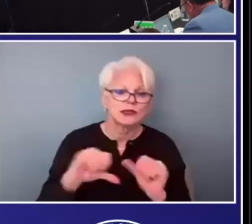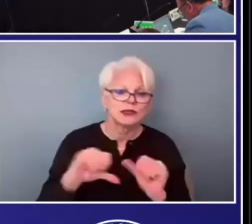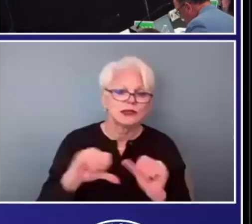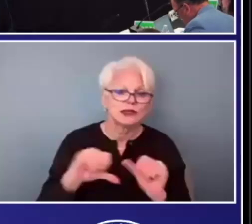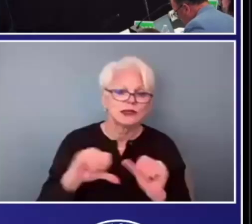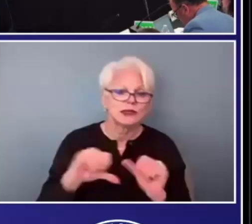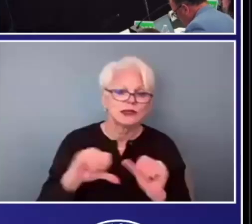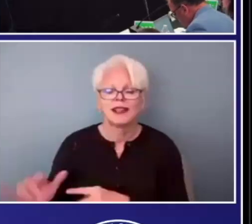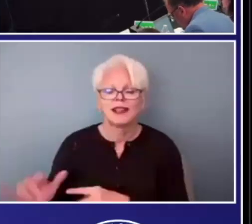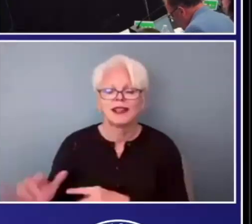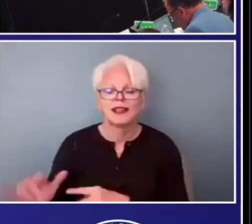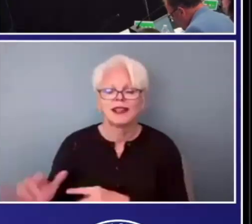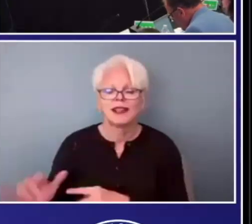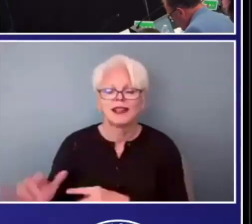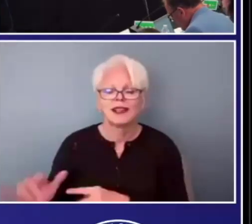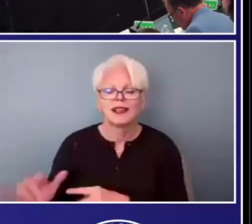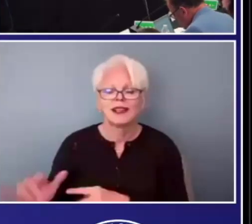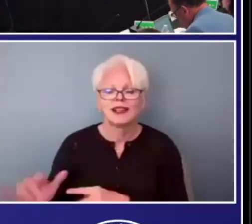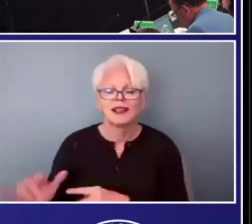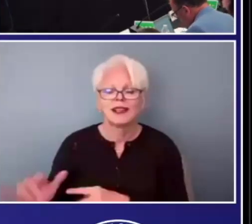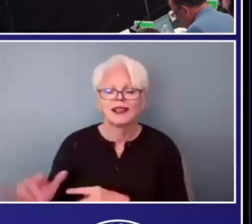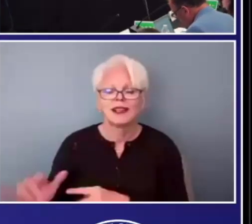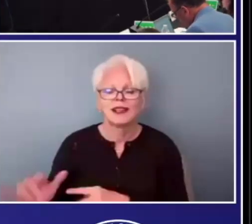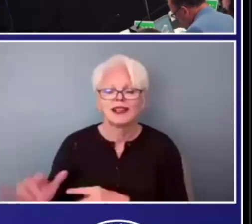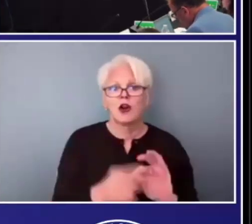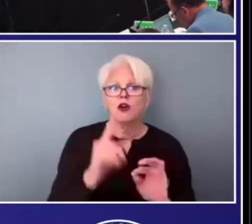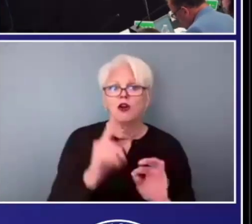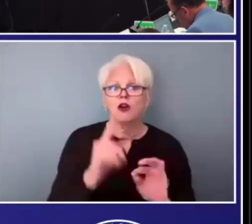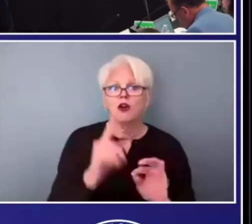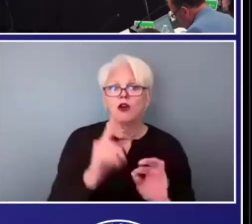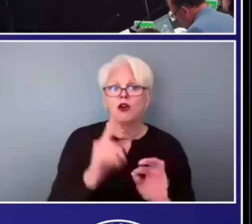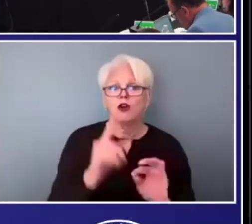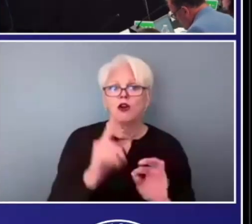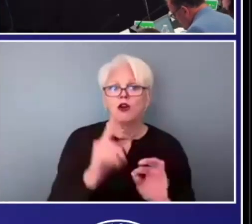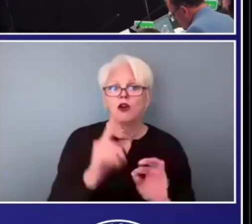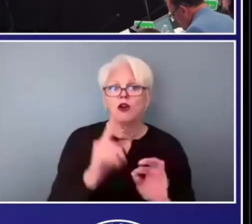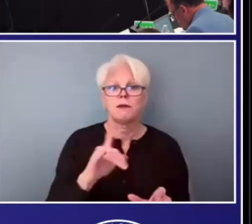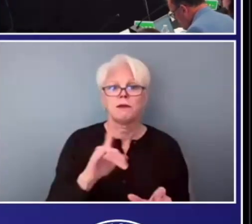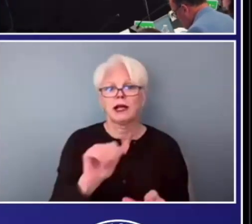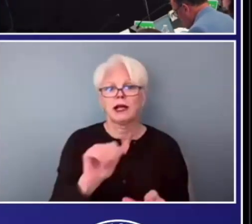which is the interpretation of the One Big Beautiful Bill Act, and we feel that we have struck it right in our proposal.